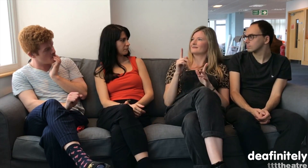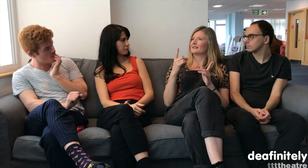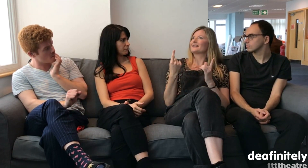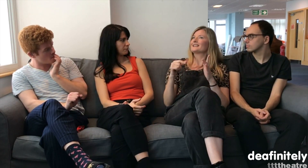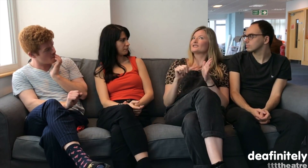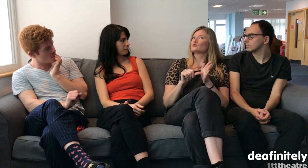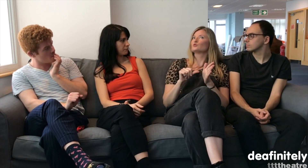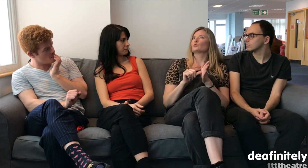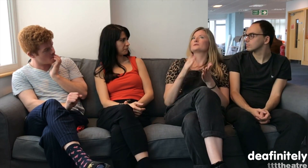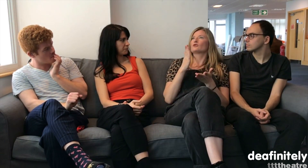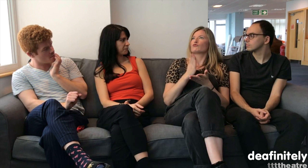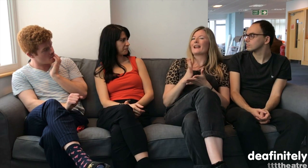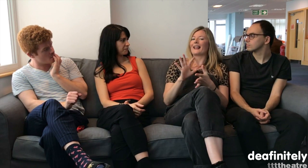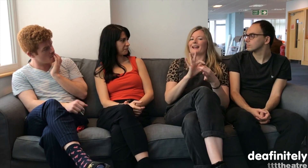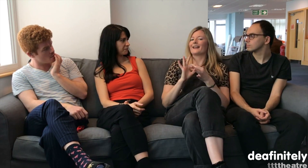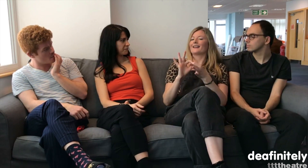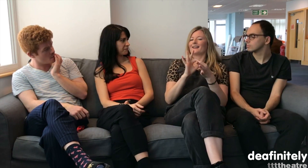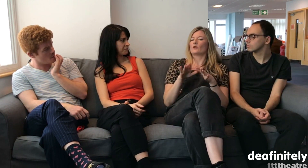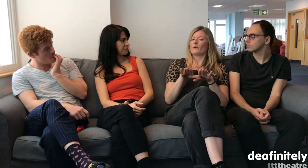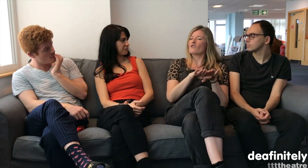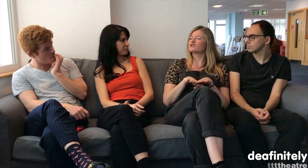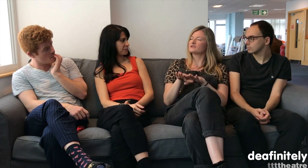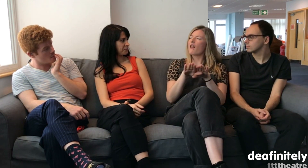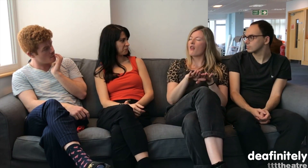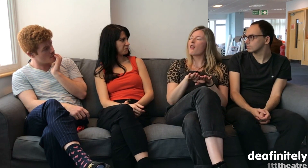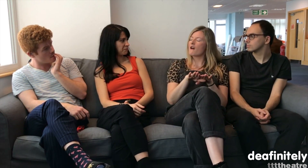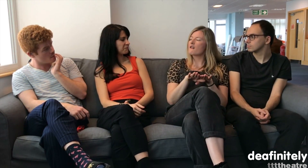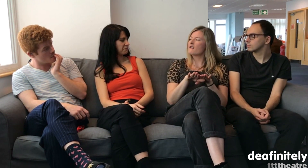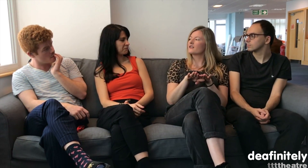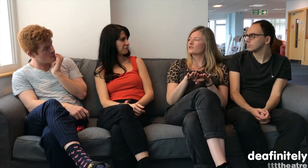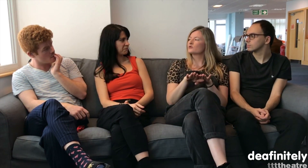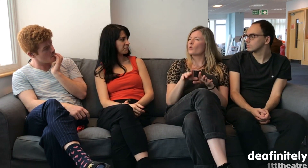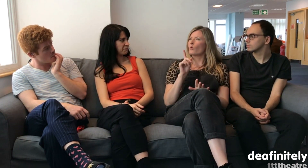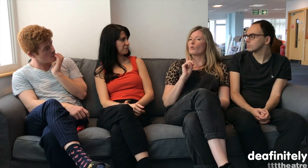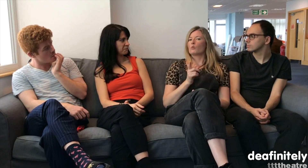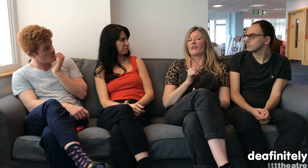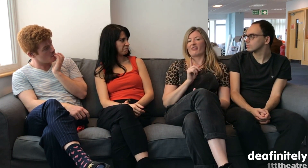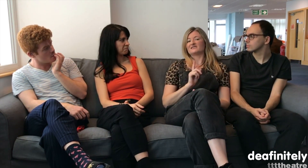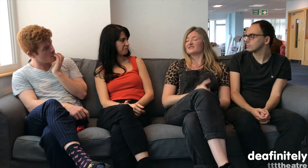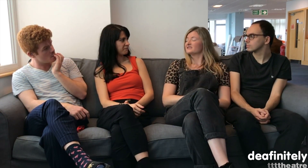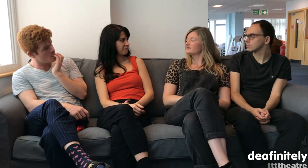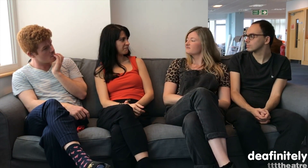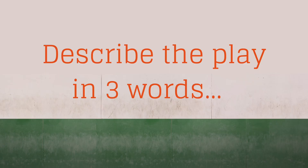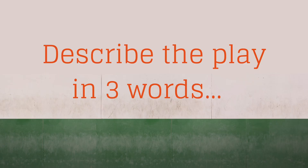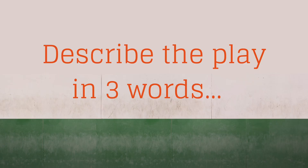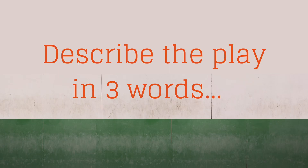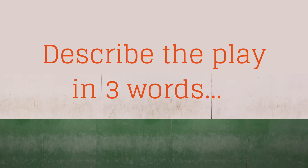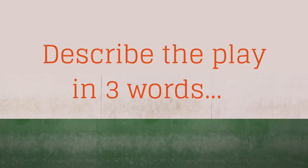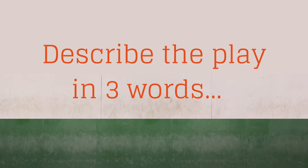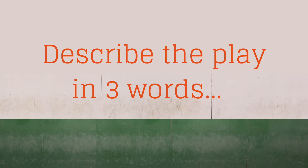therefore it's understanding that it's a universal issue where regardless of whether you're deaf or hearing